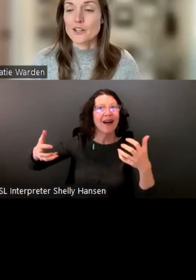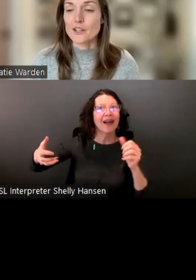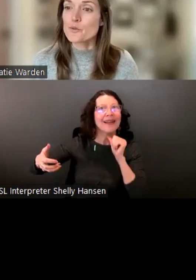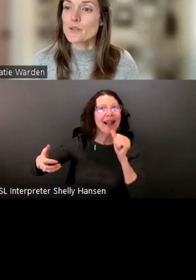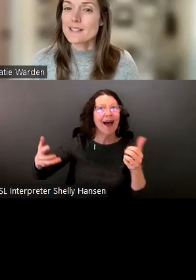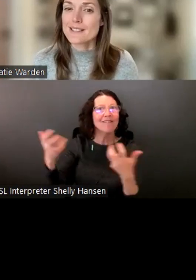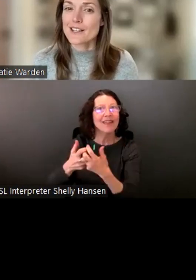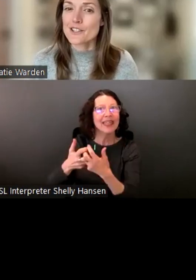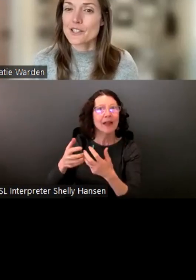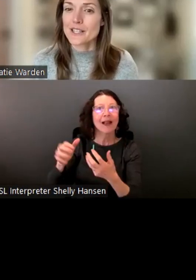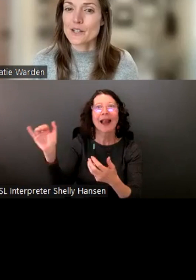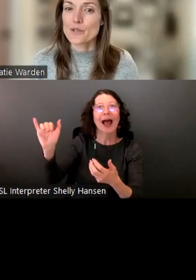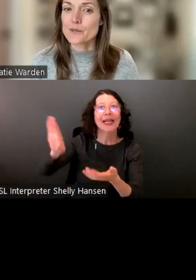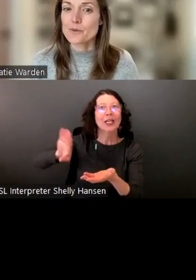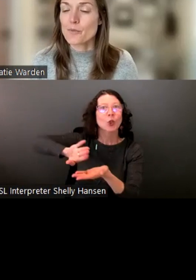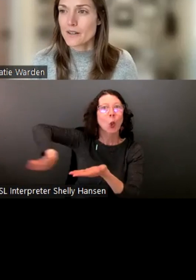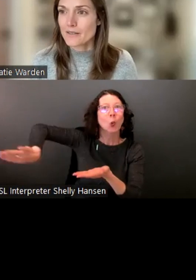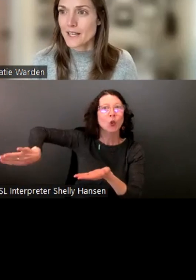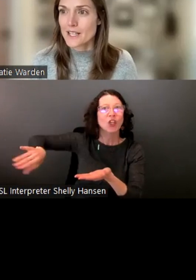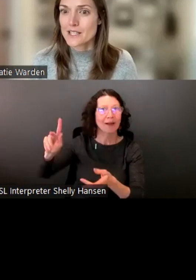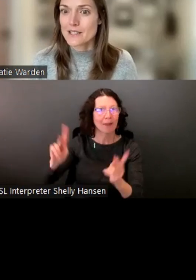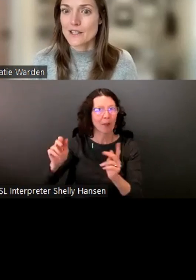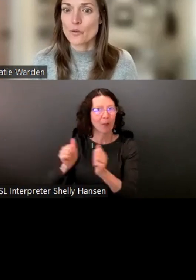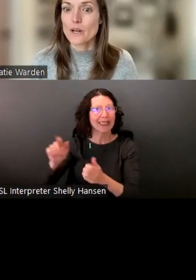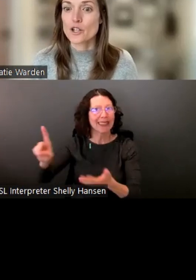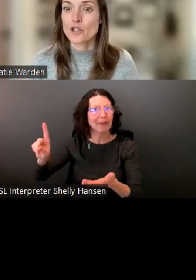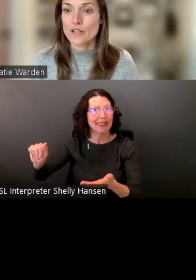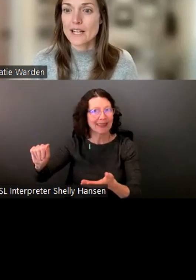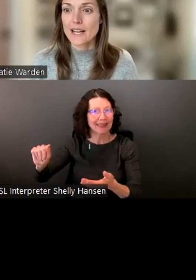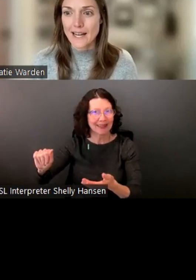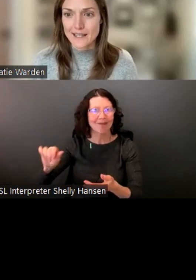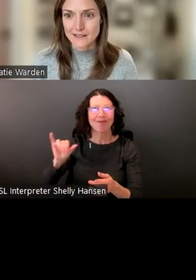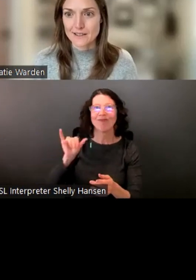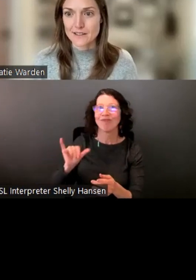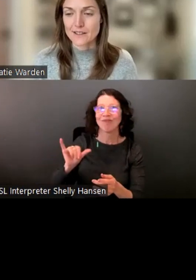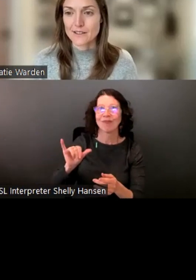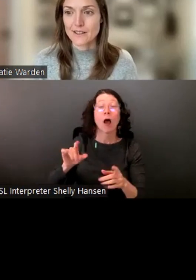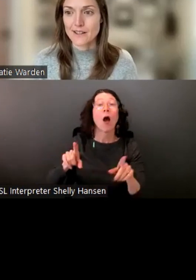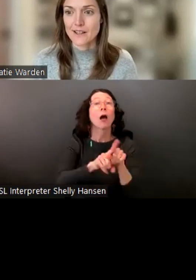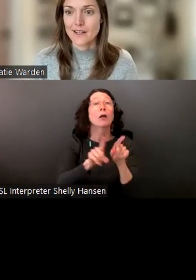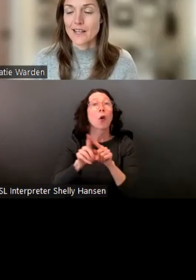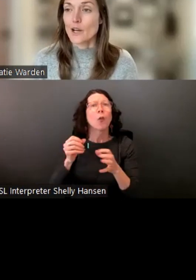I also want us to understand reasonable modifications as a way to create access.